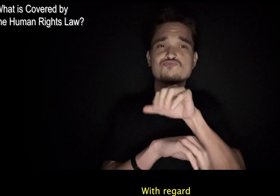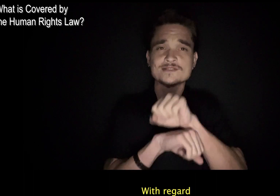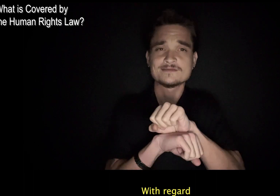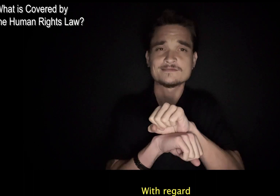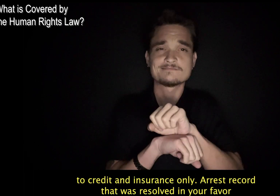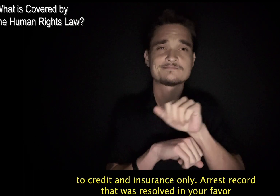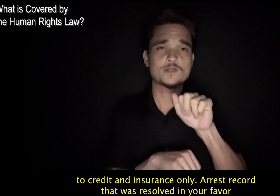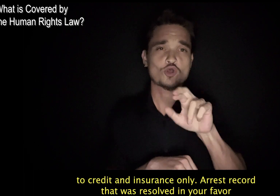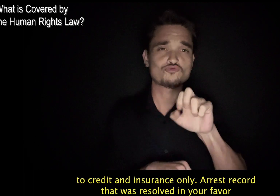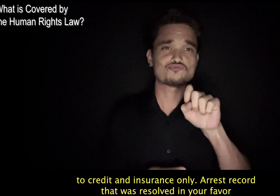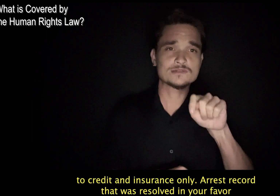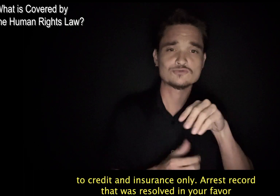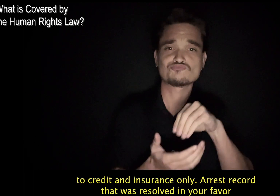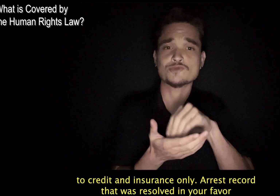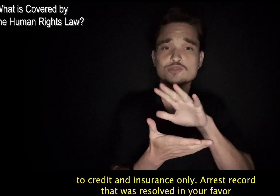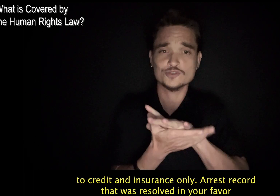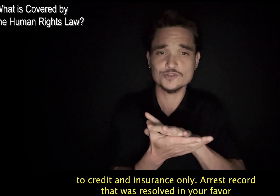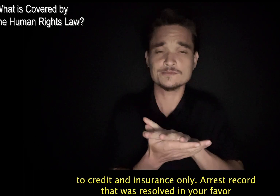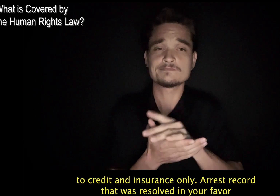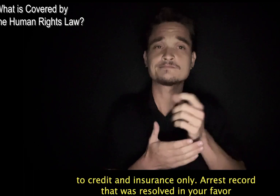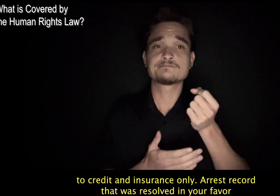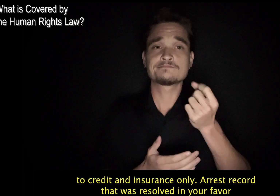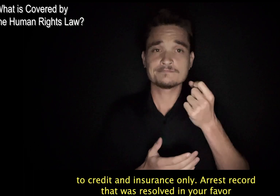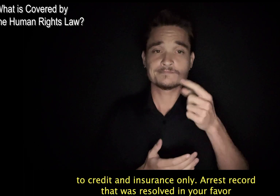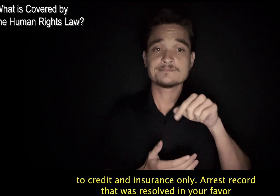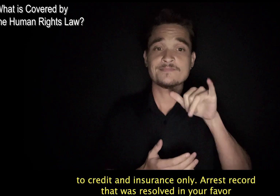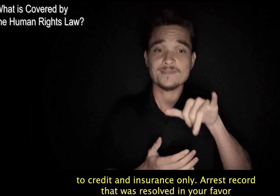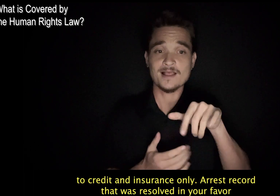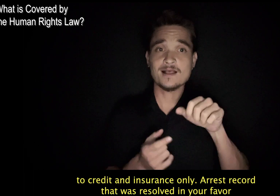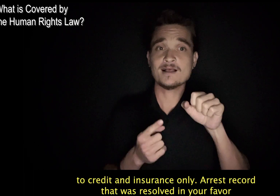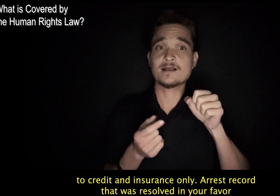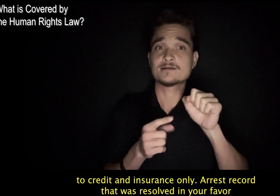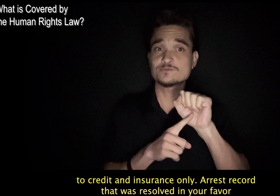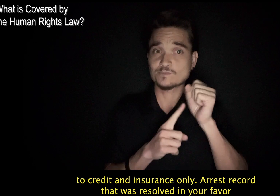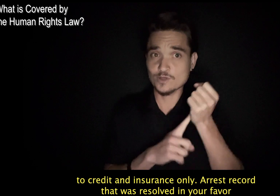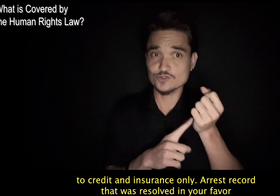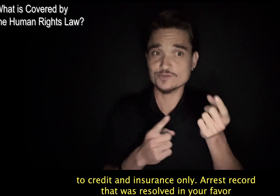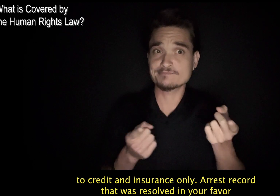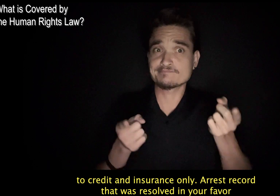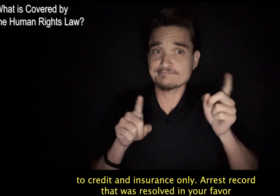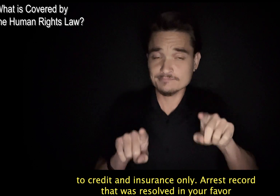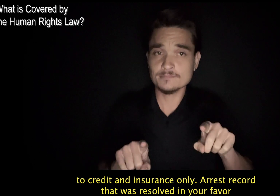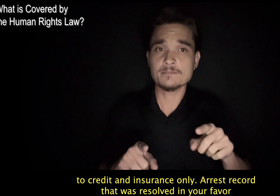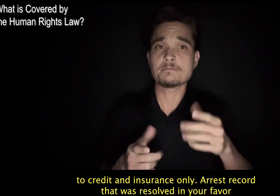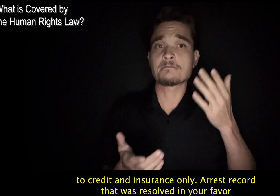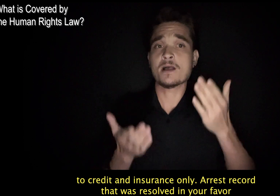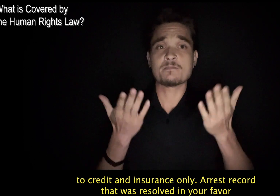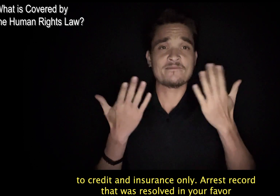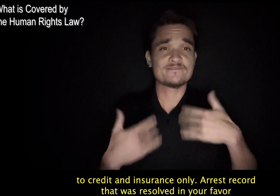With regard to credit and insurance only. Arrest record that was resolved in your favor